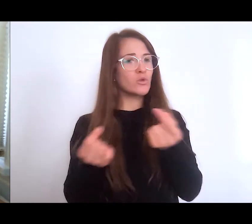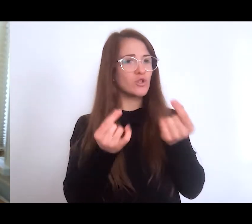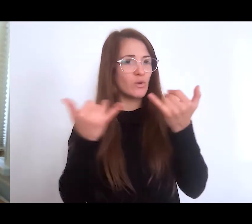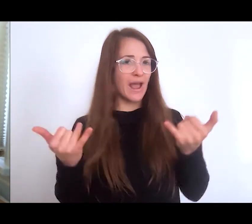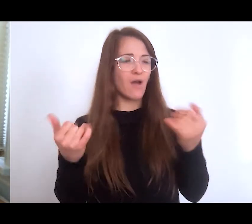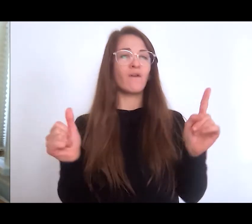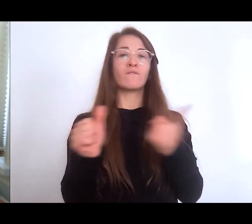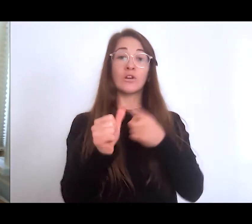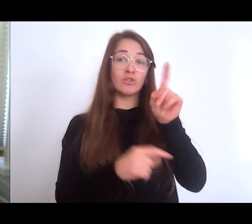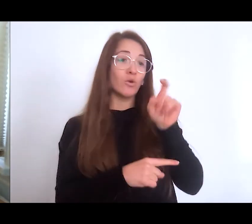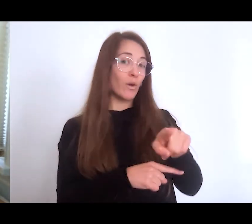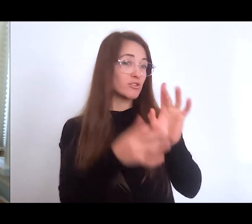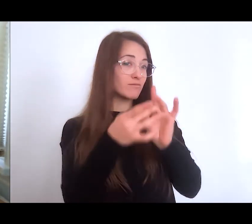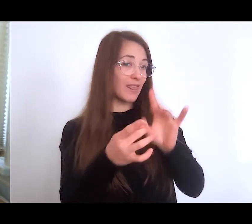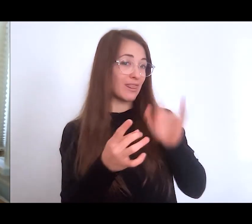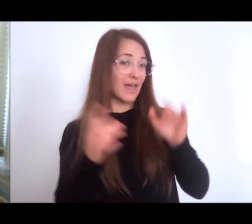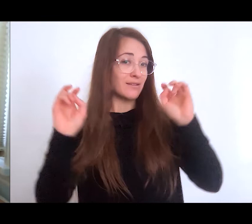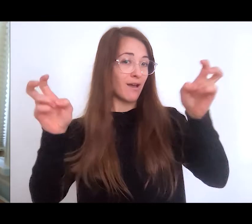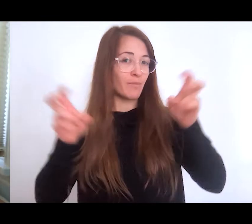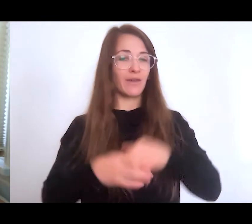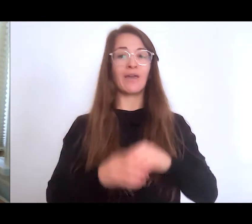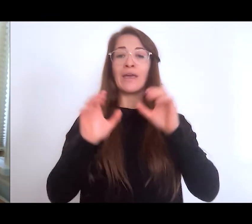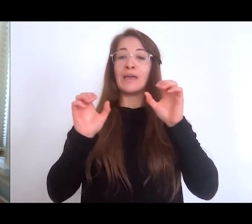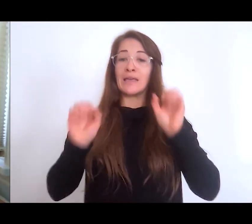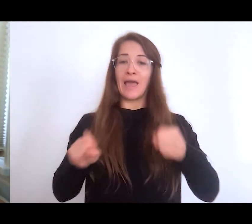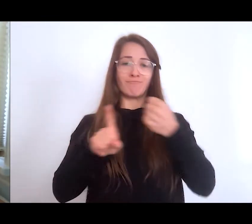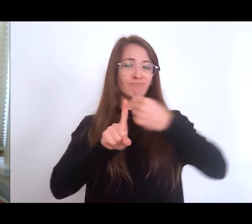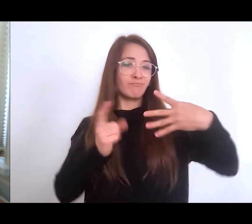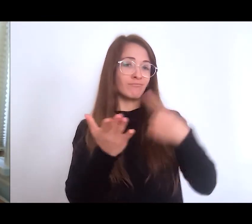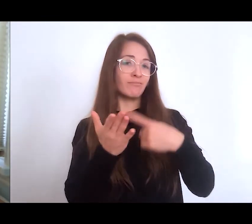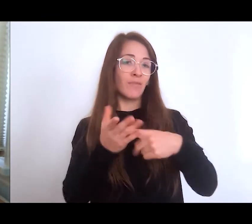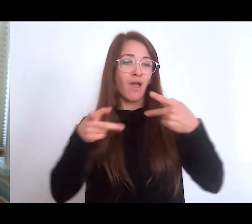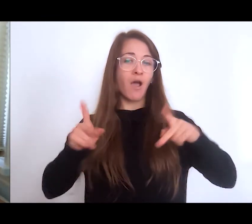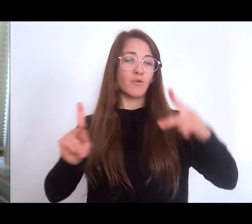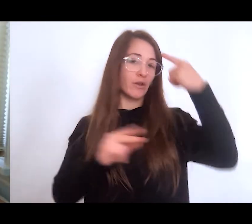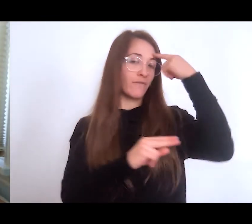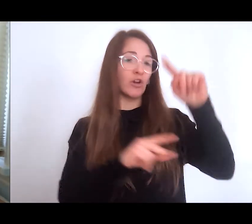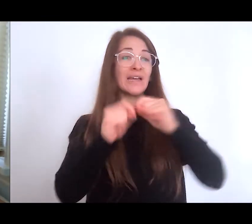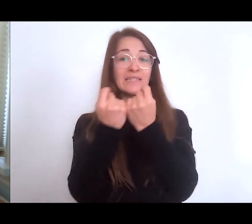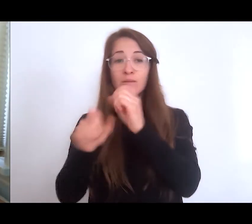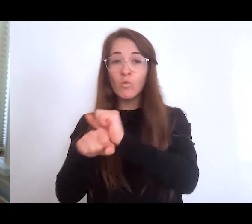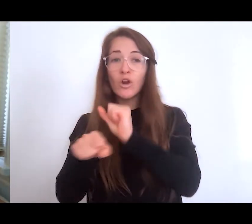NEW YORK AND THE WORK THAT YOU ARE DOING HERE NOW. THE FIRST QUESTION I WILL ASK ABOUT THAT, CAN YOU TALK ABOUT